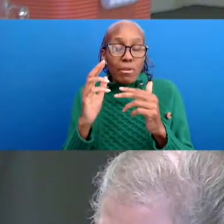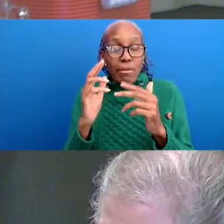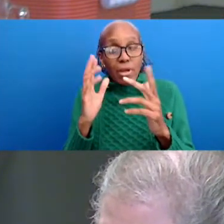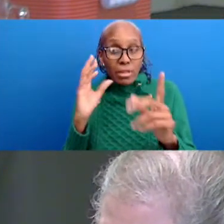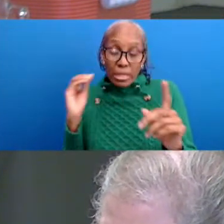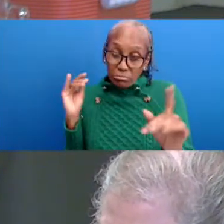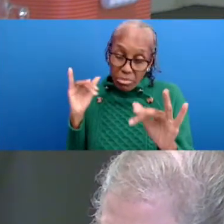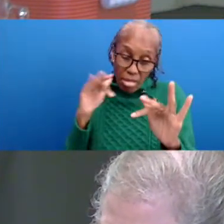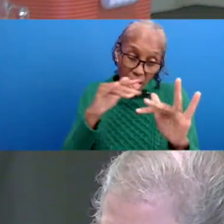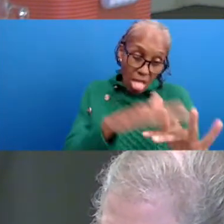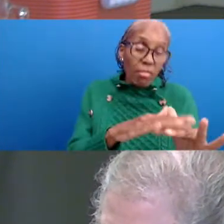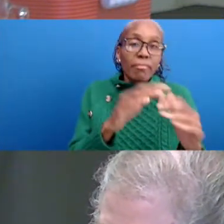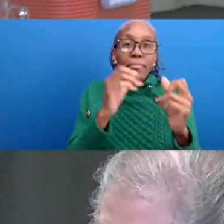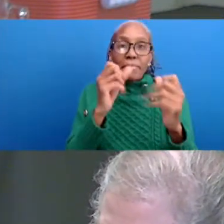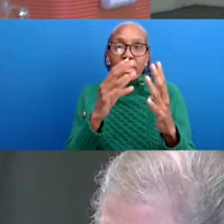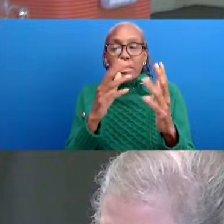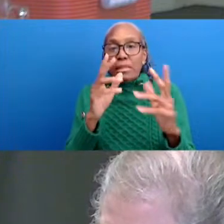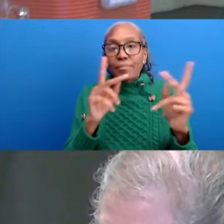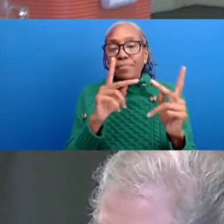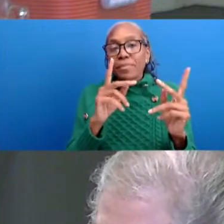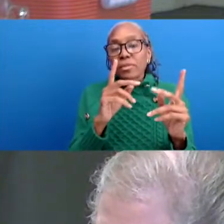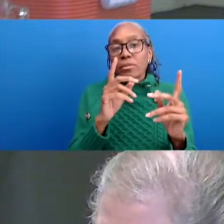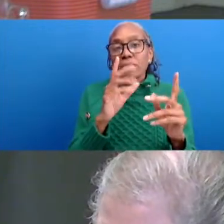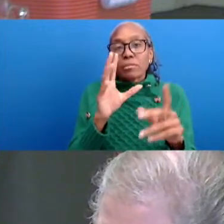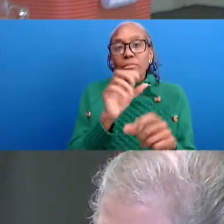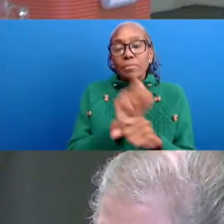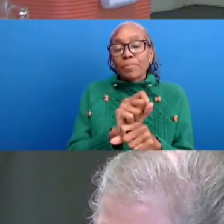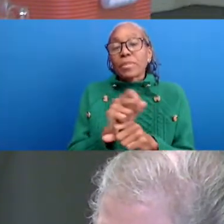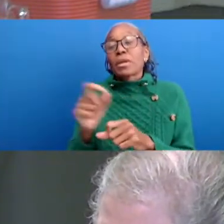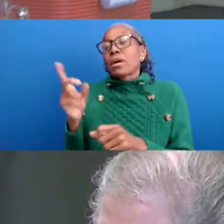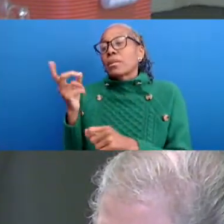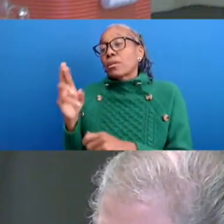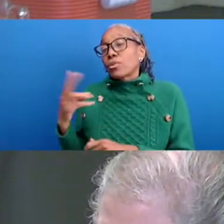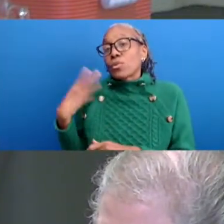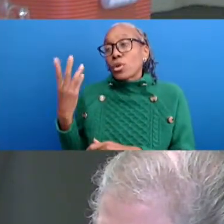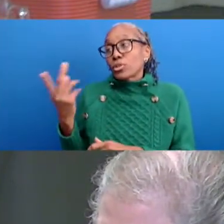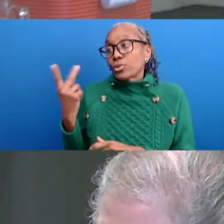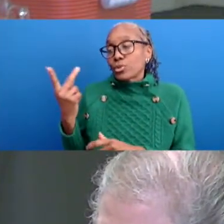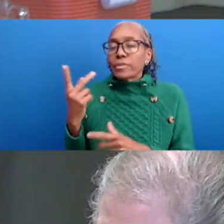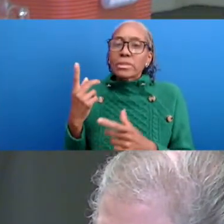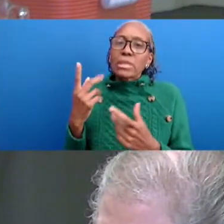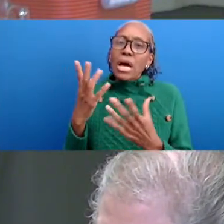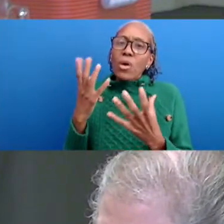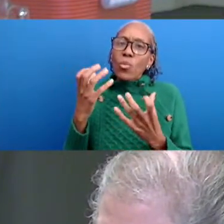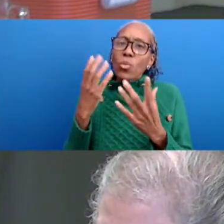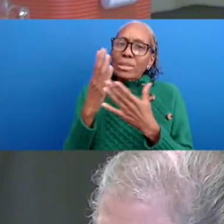ON HEALTH FACILITY. SO I'D LIKE TO SEE AT SOME